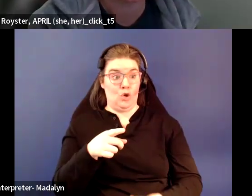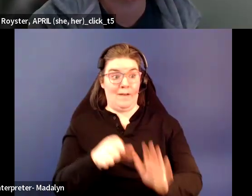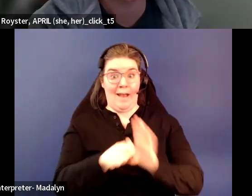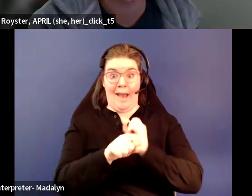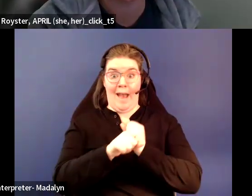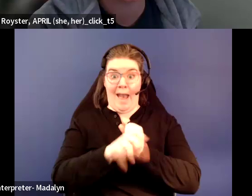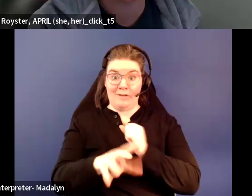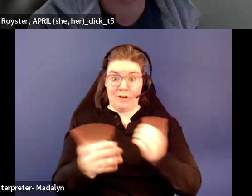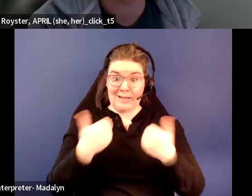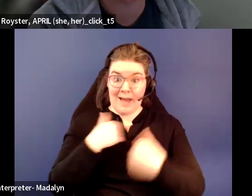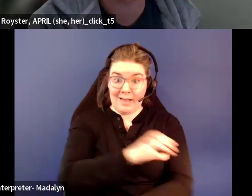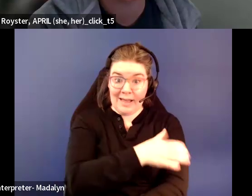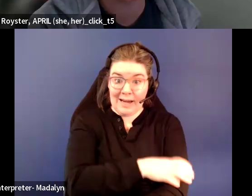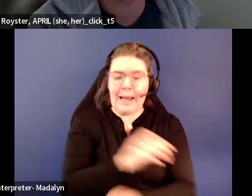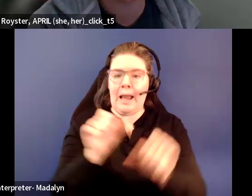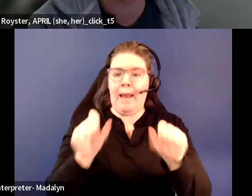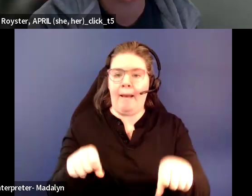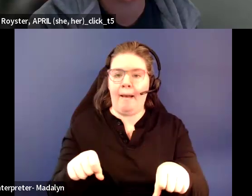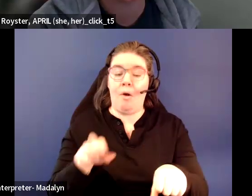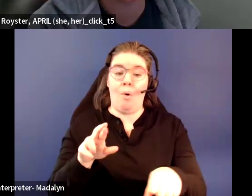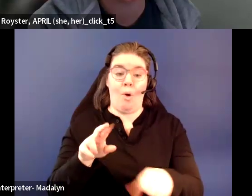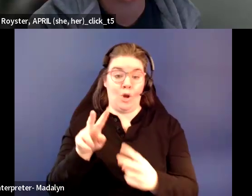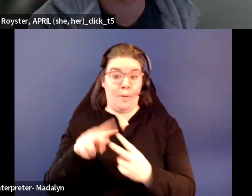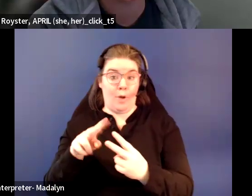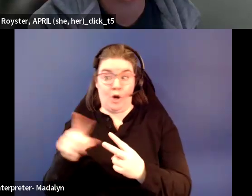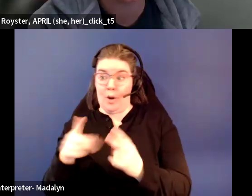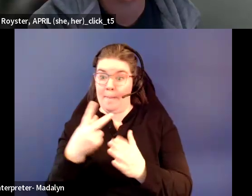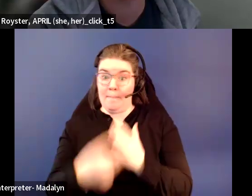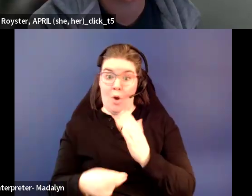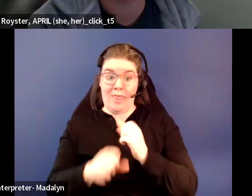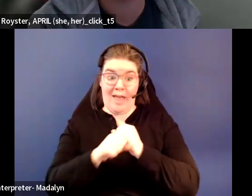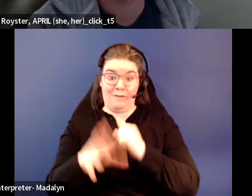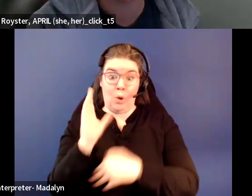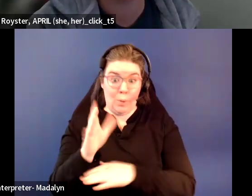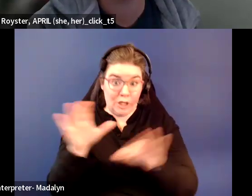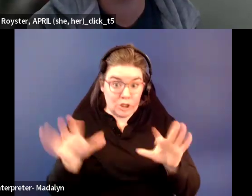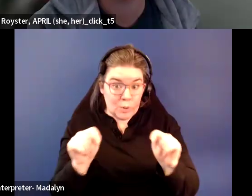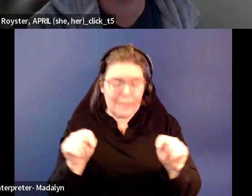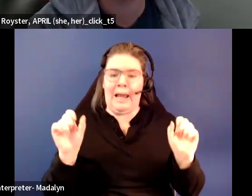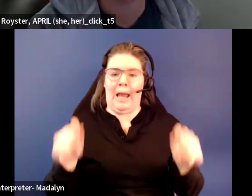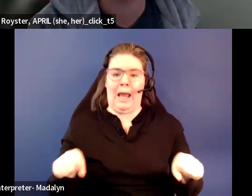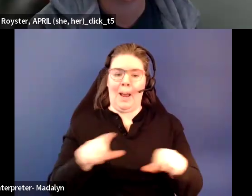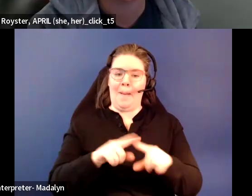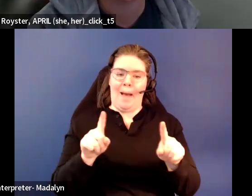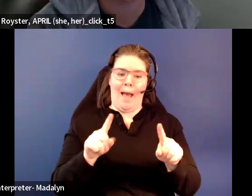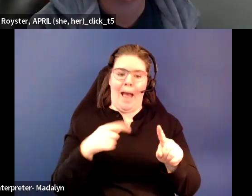Carolyn Grawi: then you can do it. Or if you've partnered with somebody, and you're both advertising that you're going to do this, you can do it, but I can't go camp out